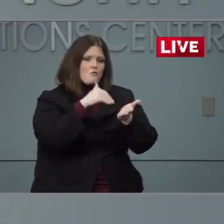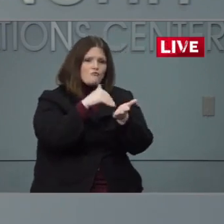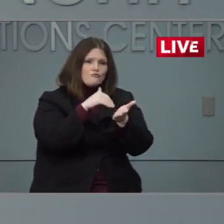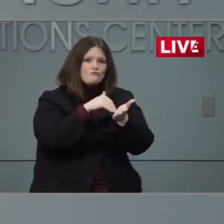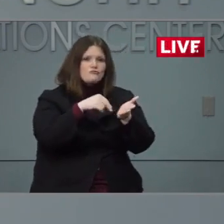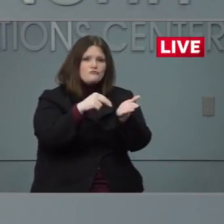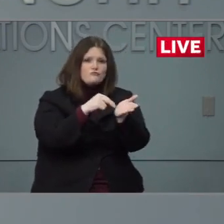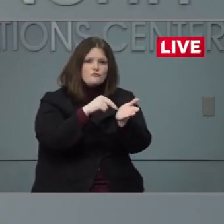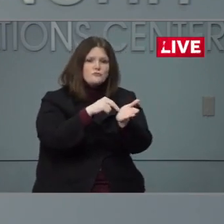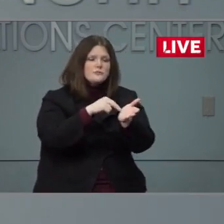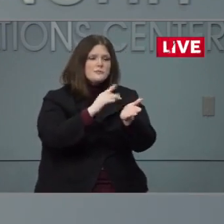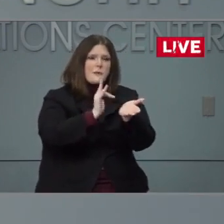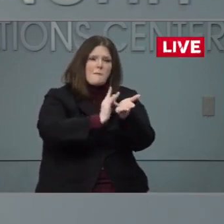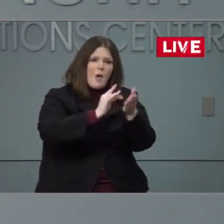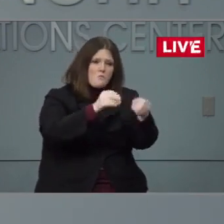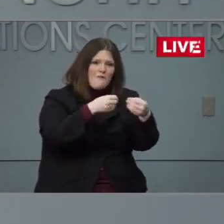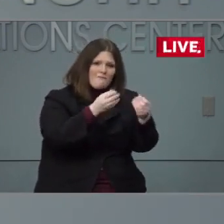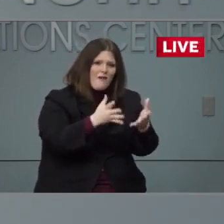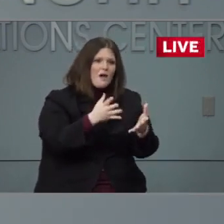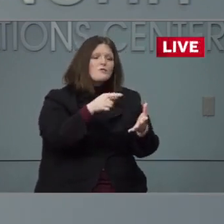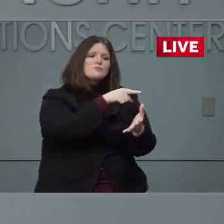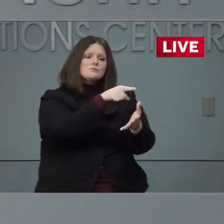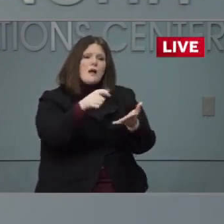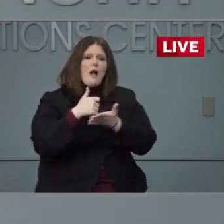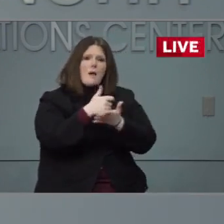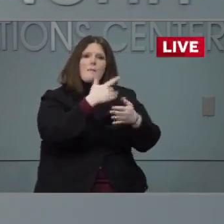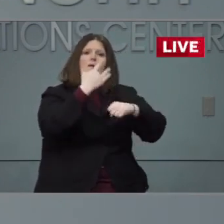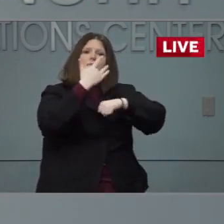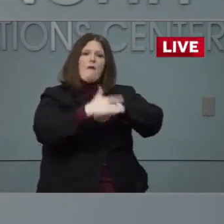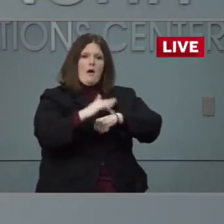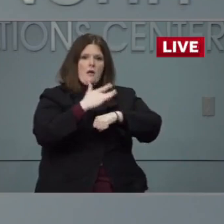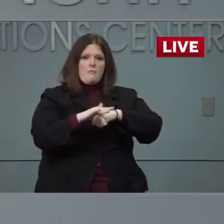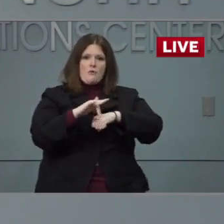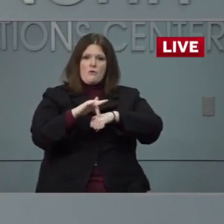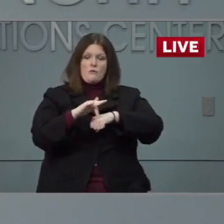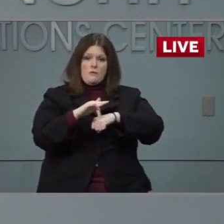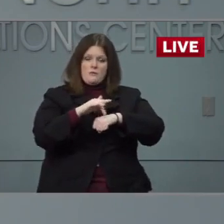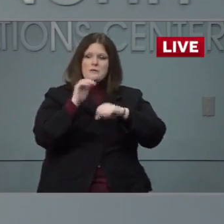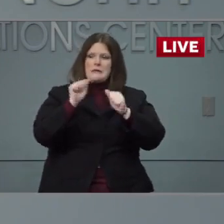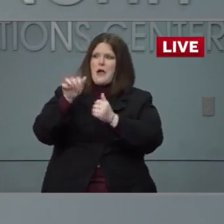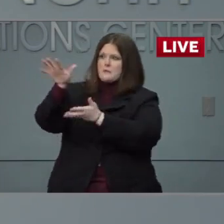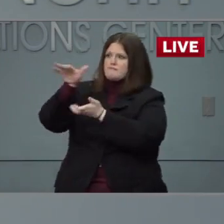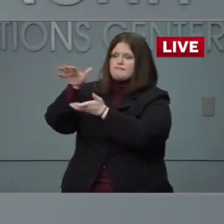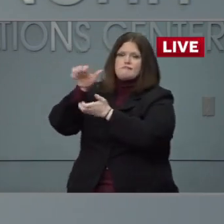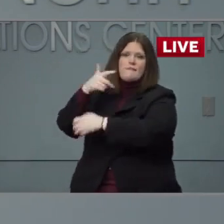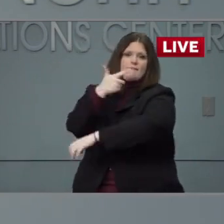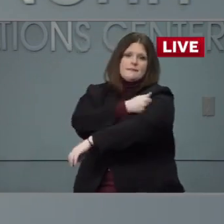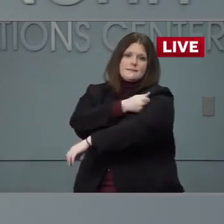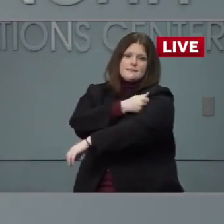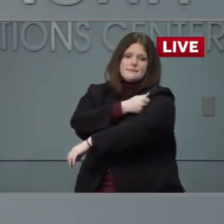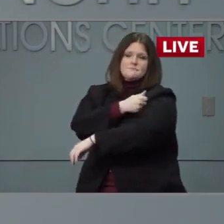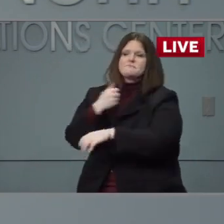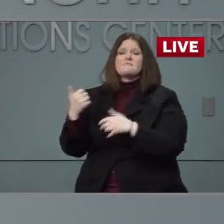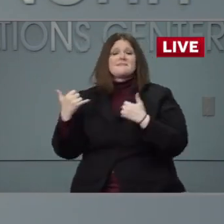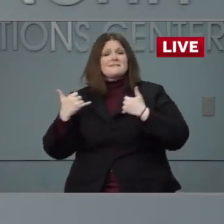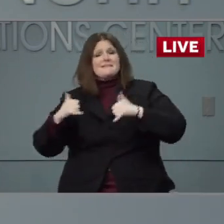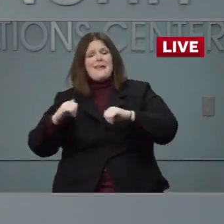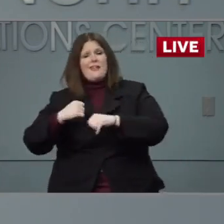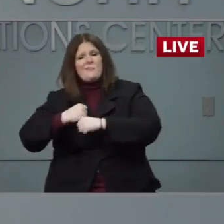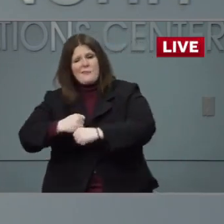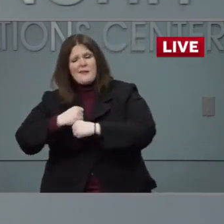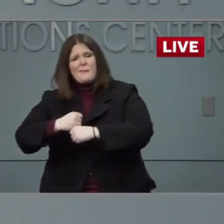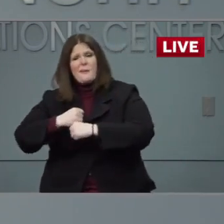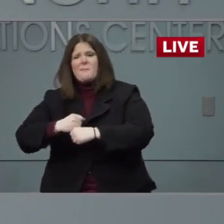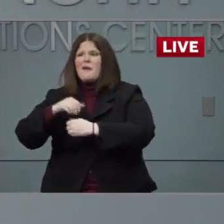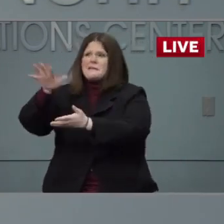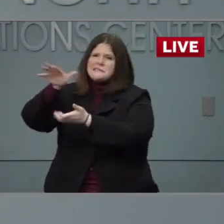HELPING HEALTH DEPARTMENTS, HOSPITALS, AND OTHER HEALTHCARE PROVIDERS NOW WILL MAKE A DIFFERENCE AS THE STATE CONTINUES TO GET MORE VACCINE.